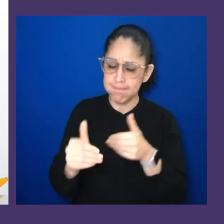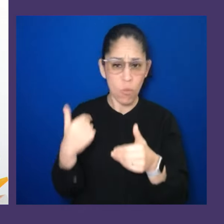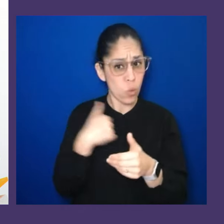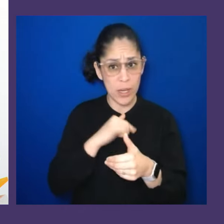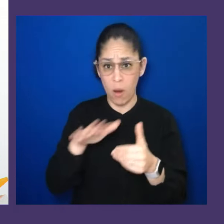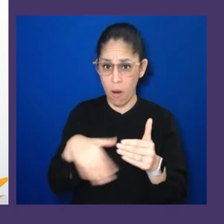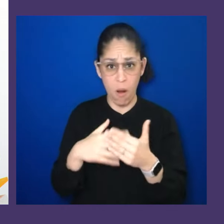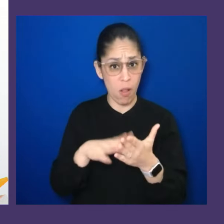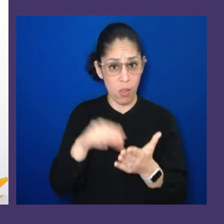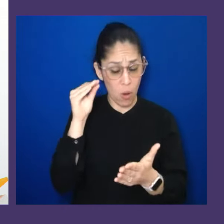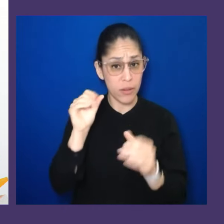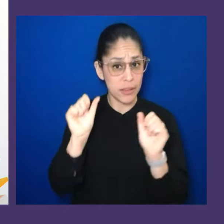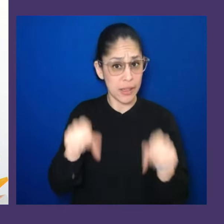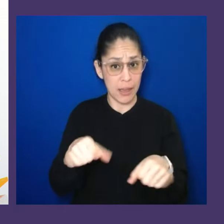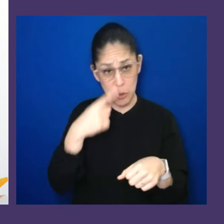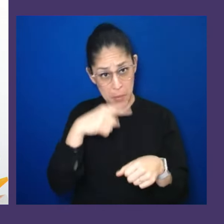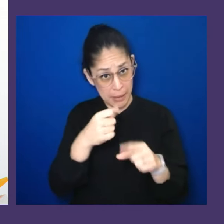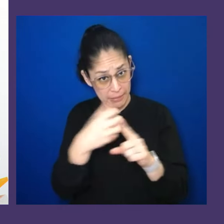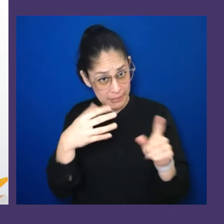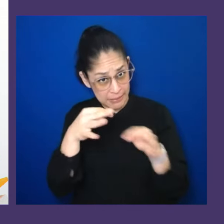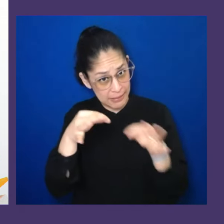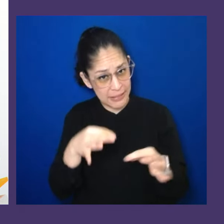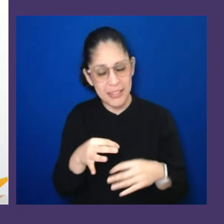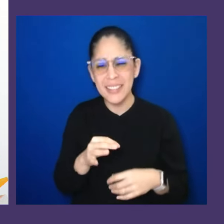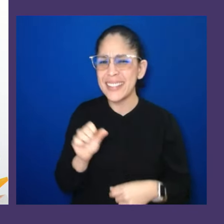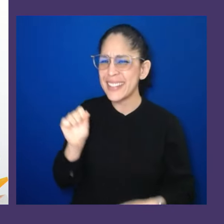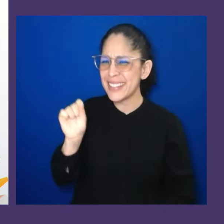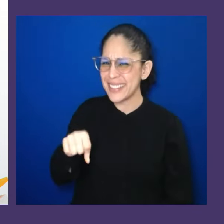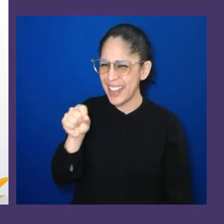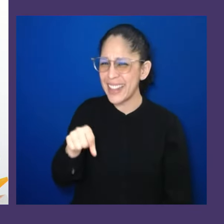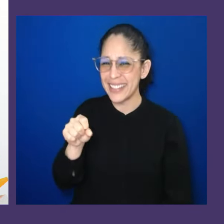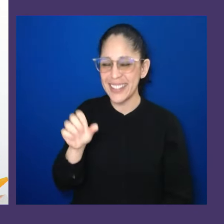Patricio Escobar: Well, yes, I want to tell about my story, Patricio.